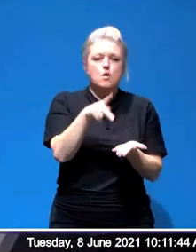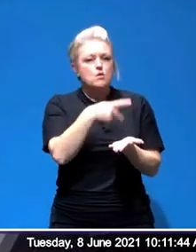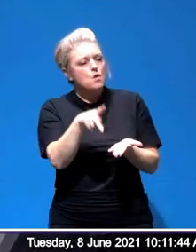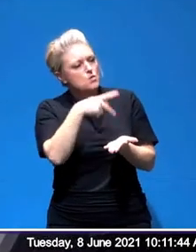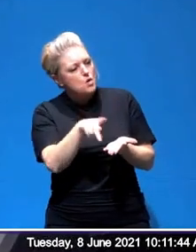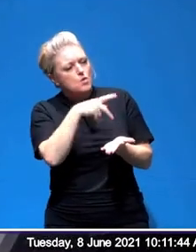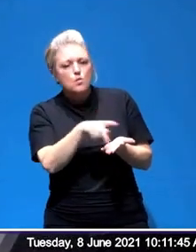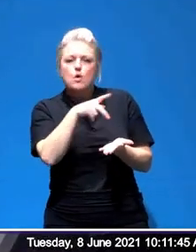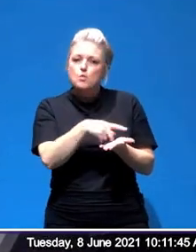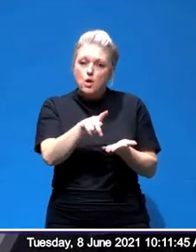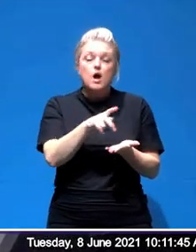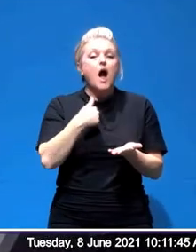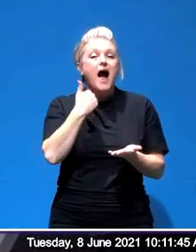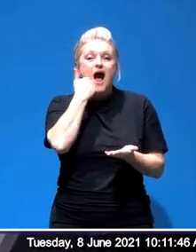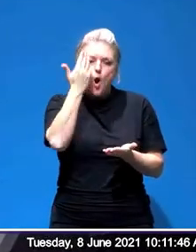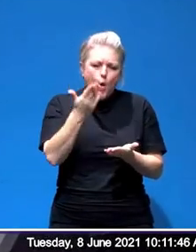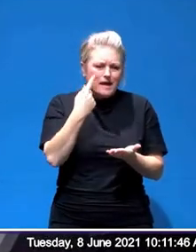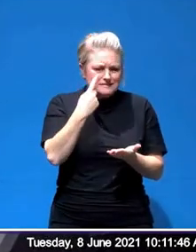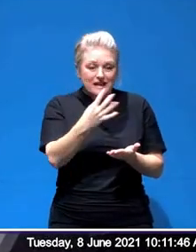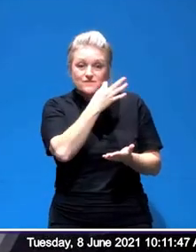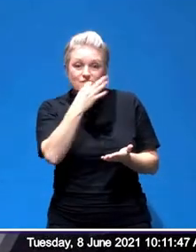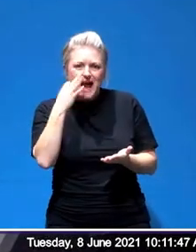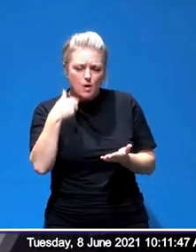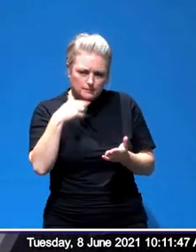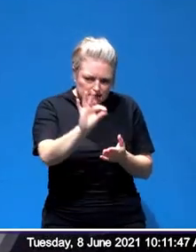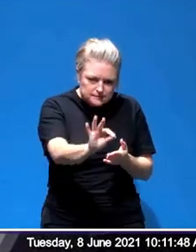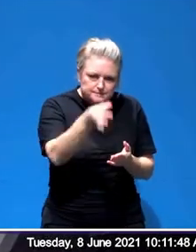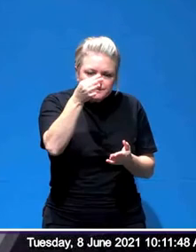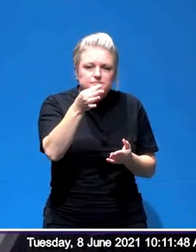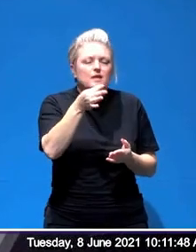the smell, being sensory, is really good for Daniel.